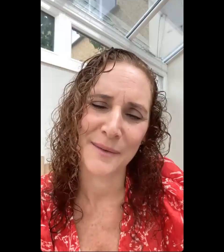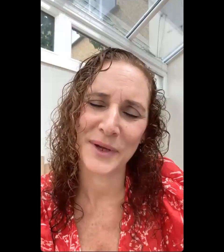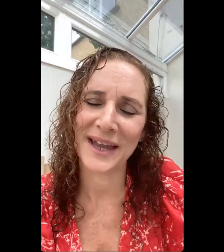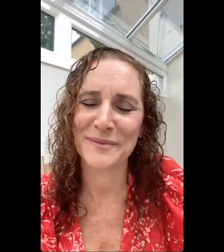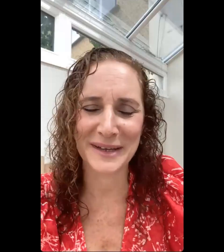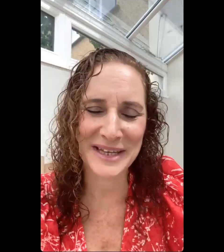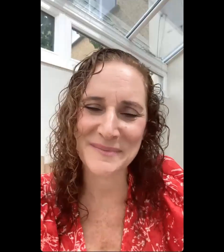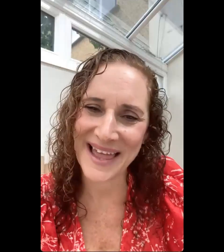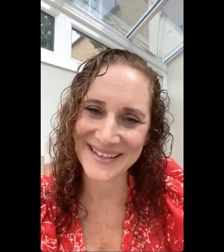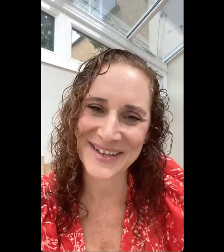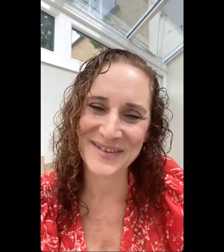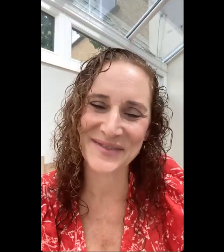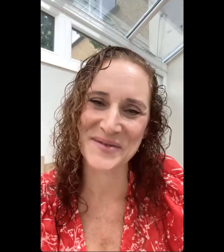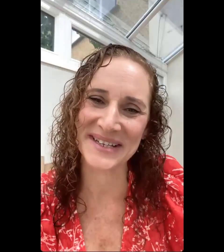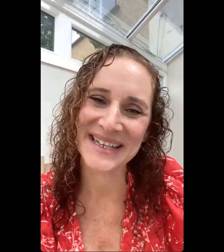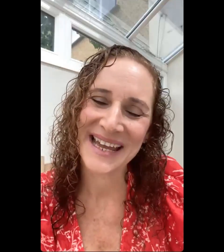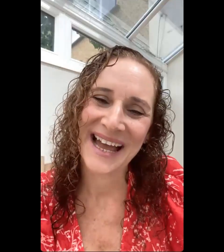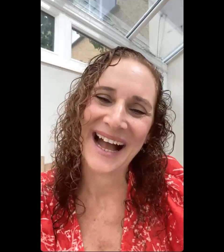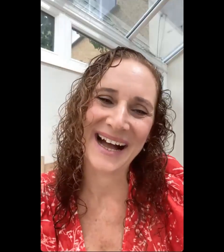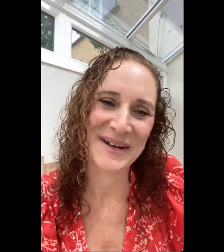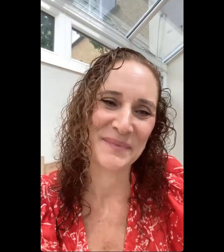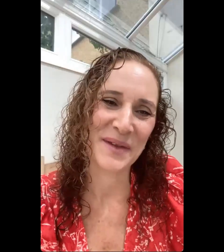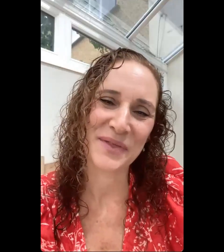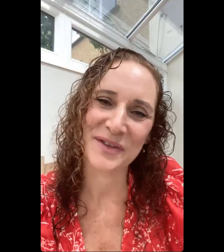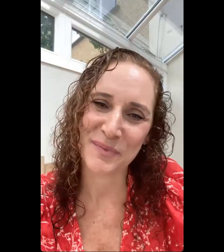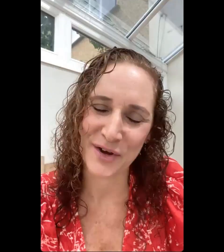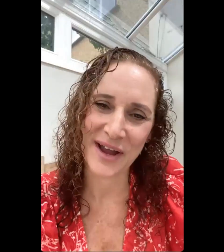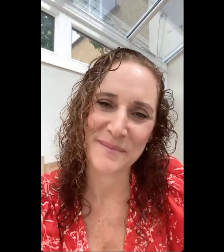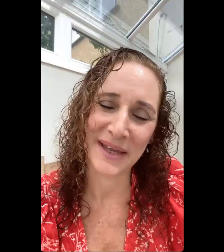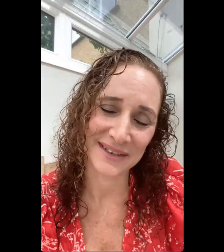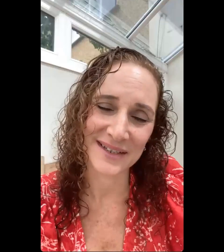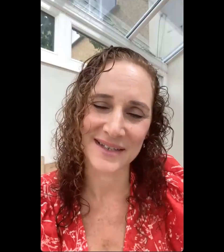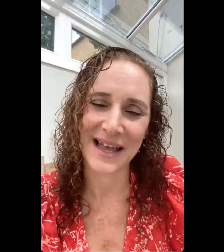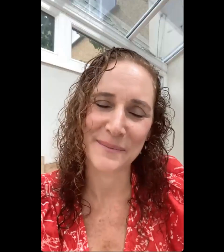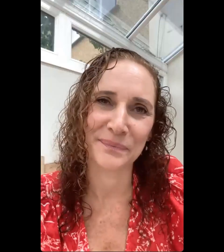We have many, many plans going forward with this program, and it is,